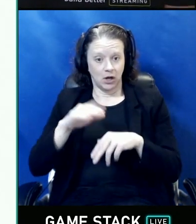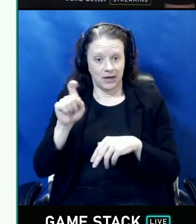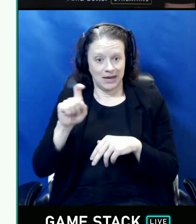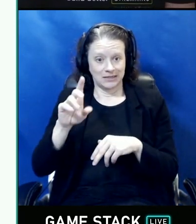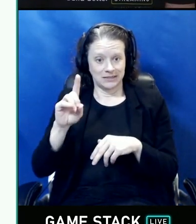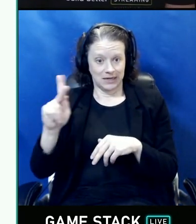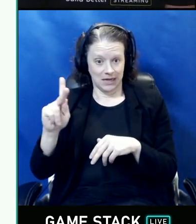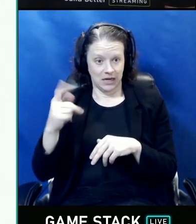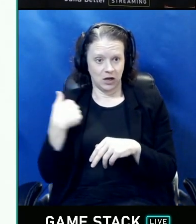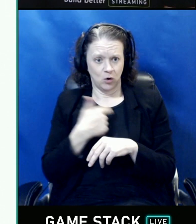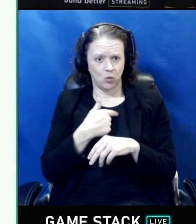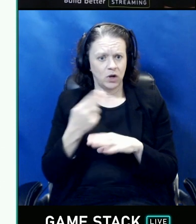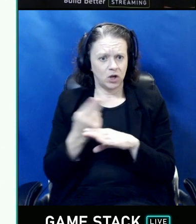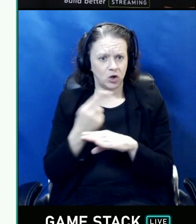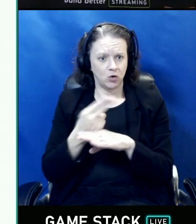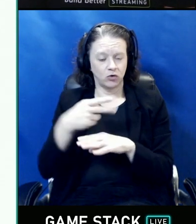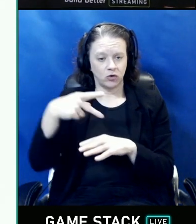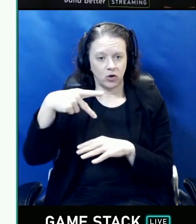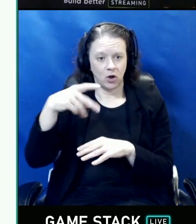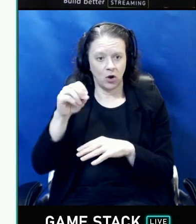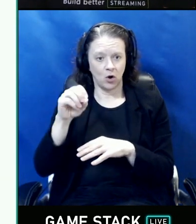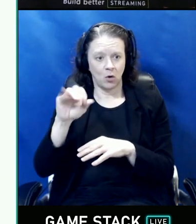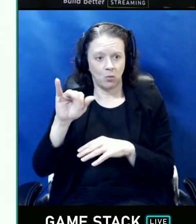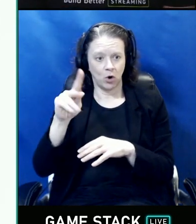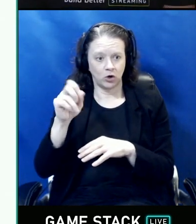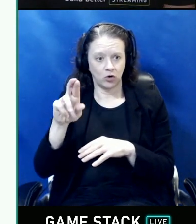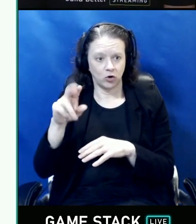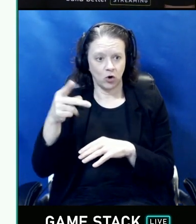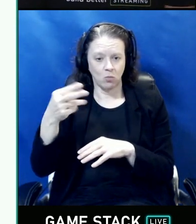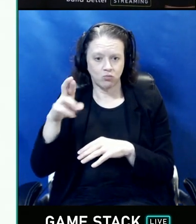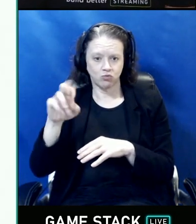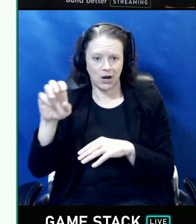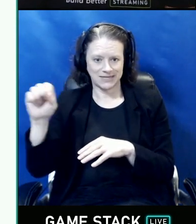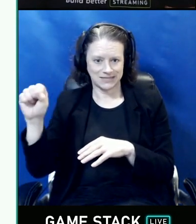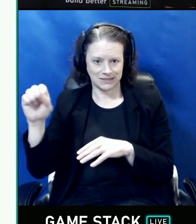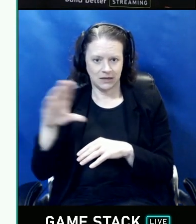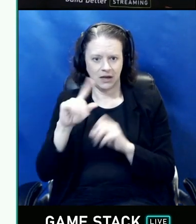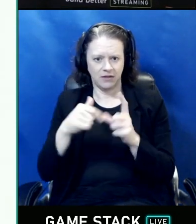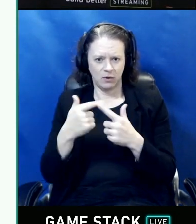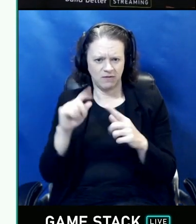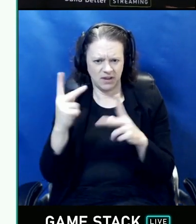the pointer device type to see if it's touch, as opposed to something like mouse.